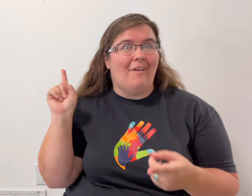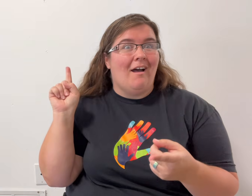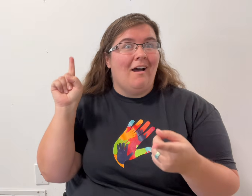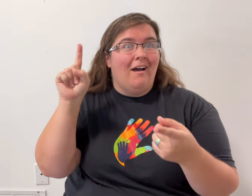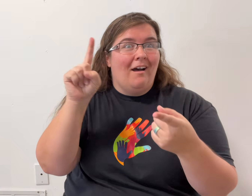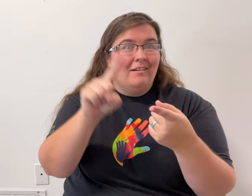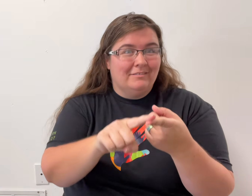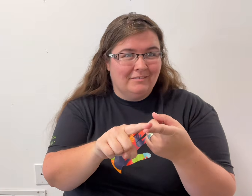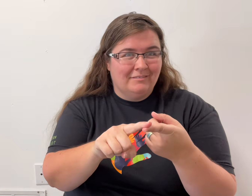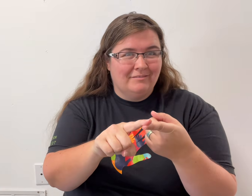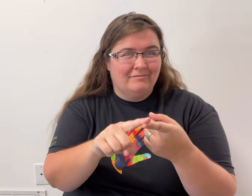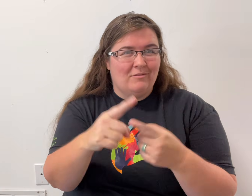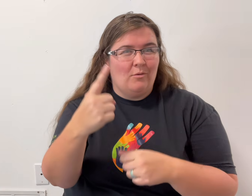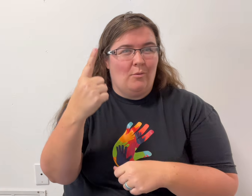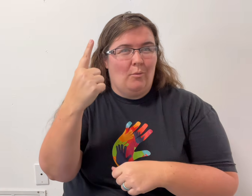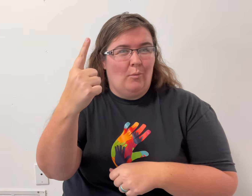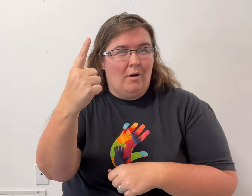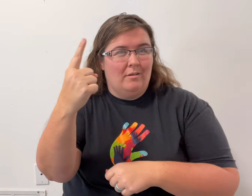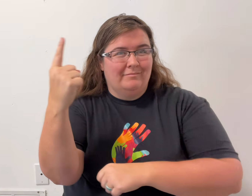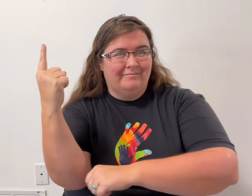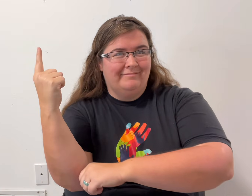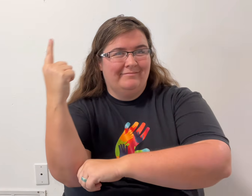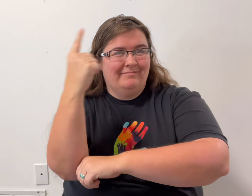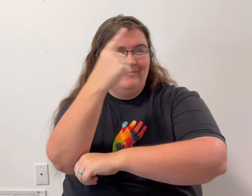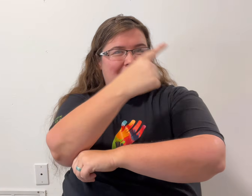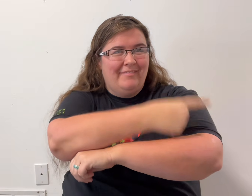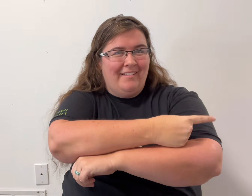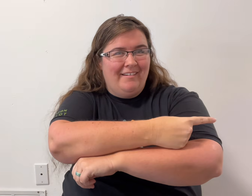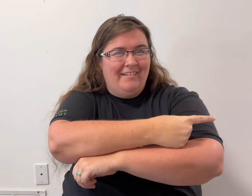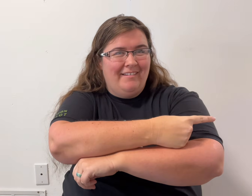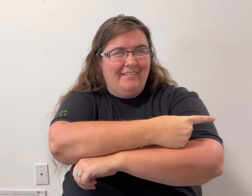UNTIL ONE DAY